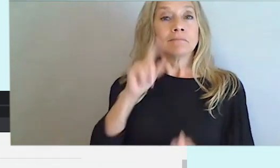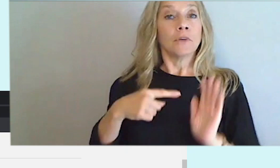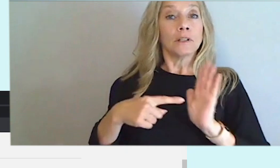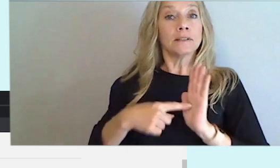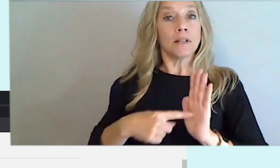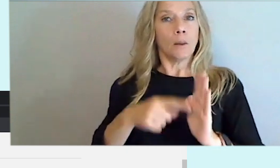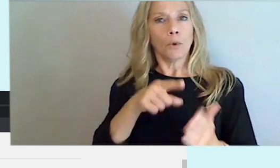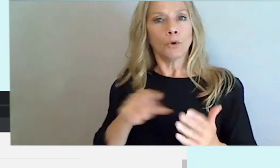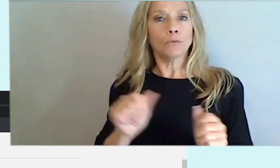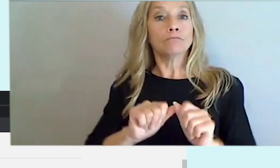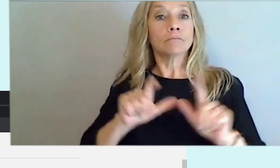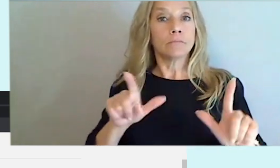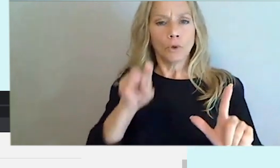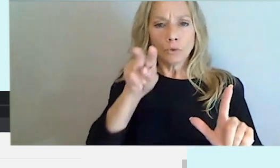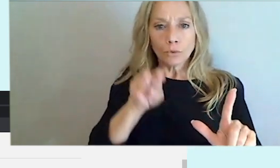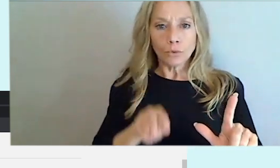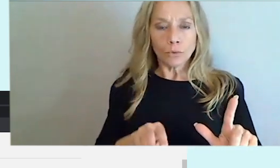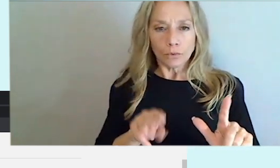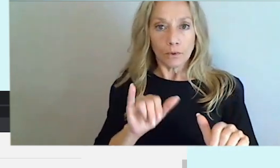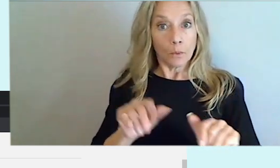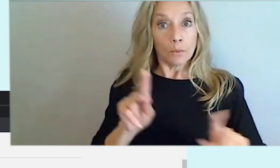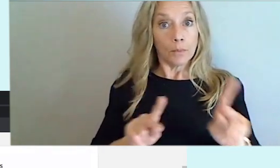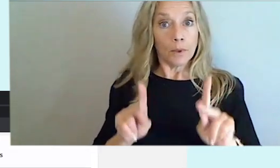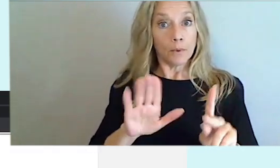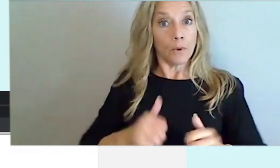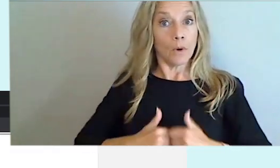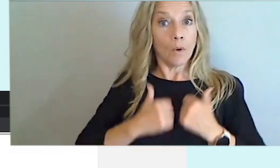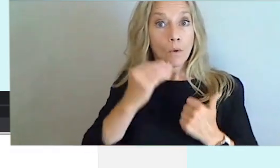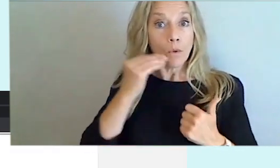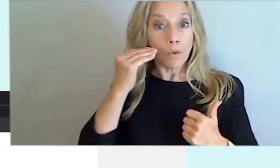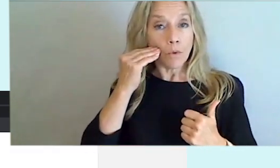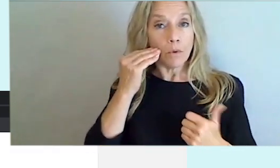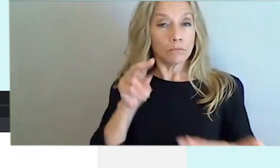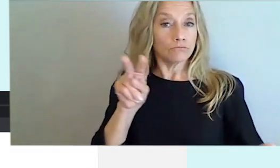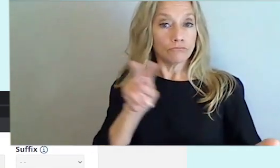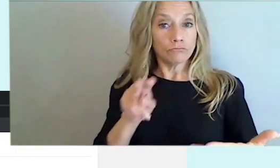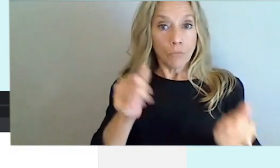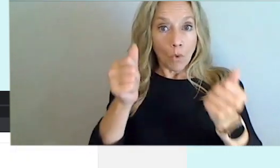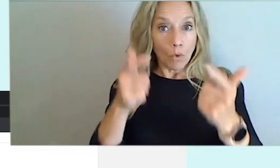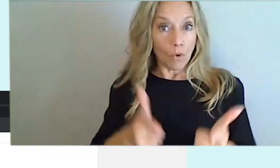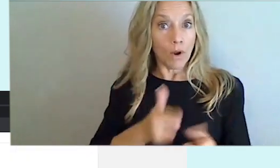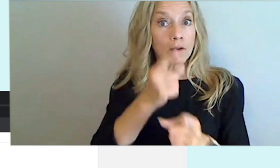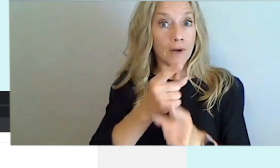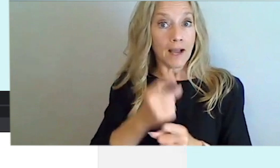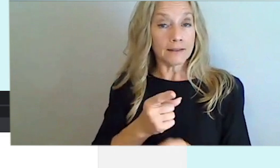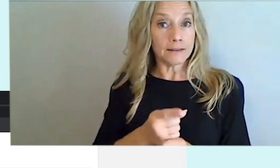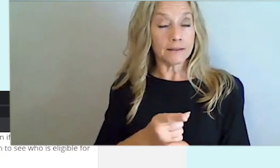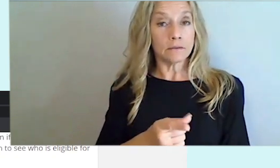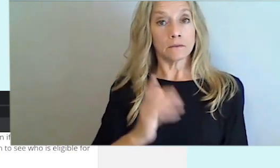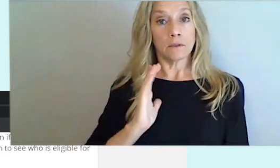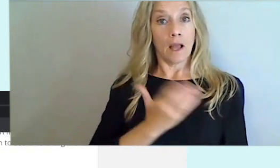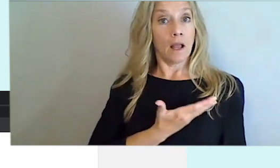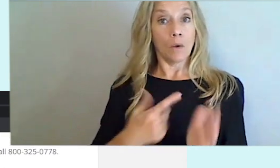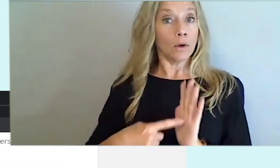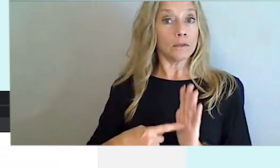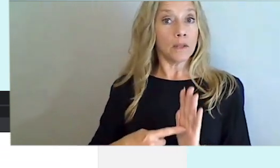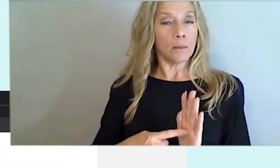in Your Home page and make sure everything is still correct. For this example, the member needs to answer some blank questions.